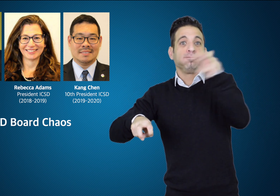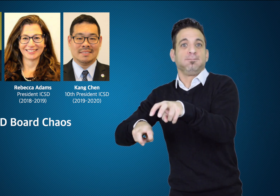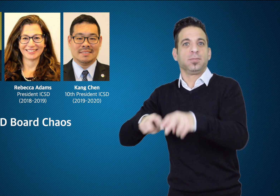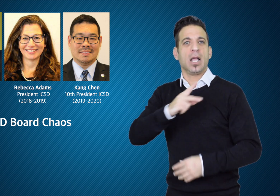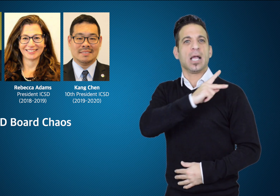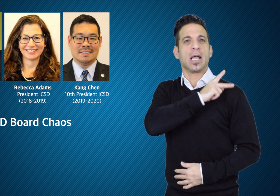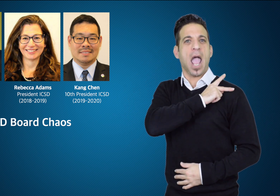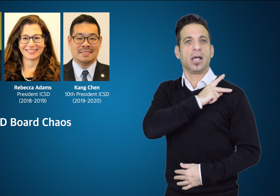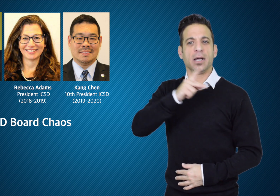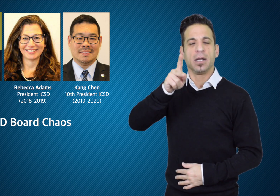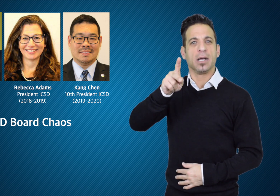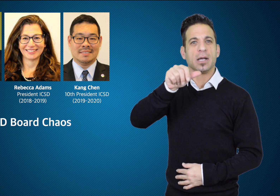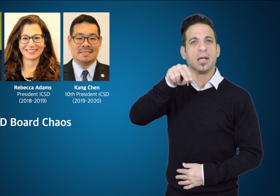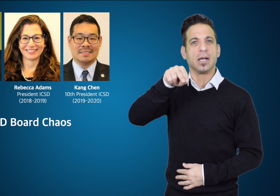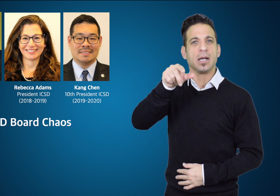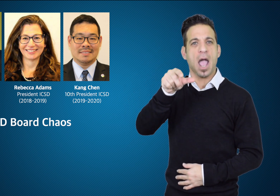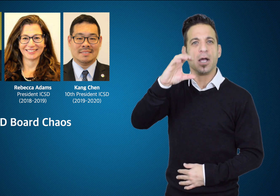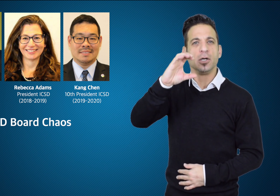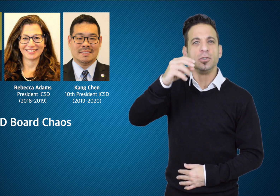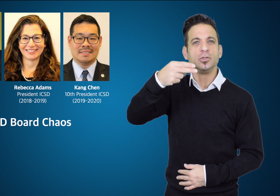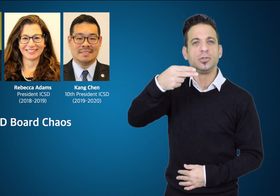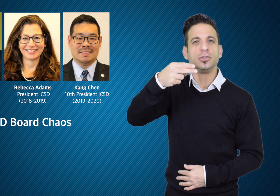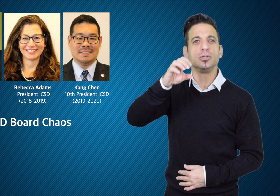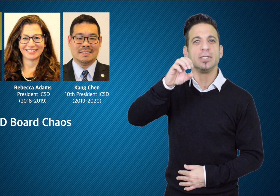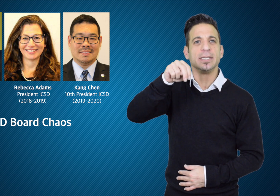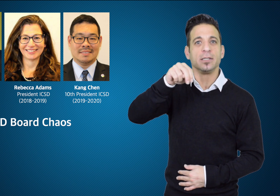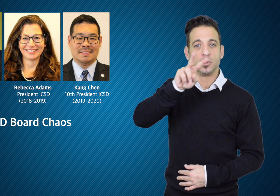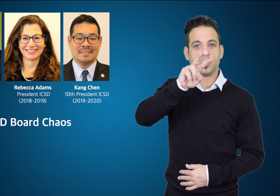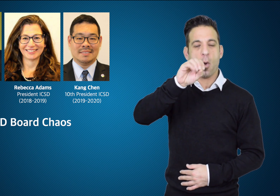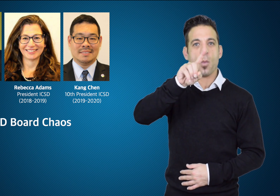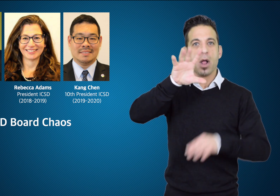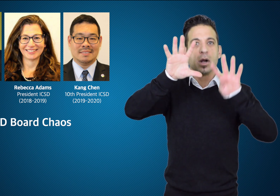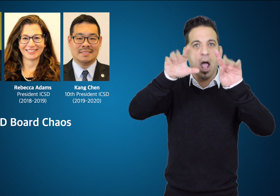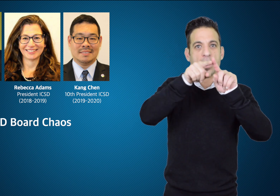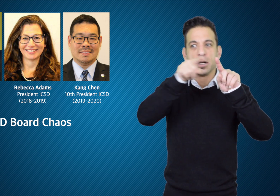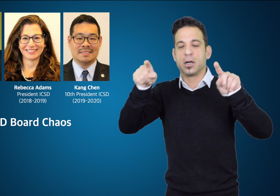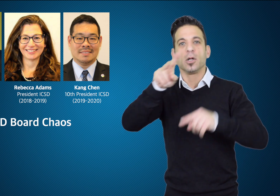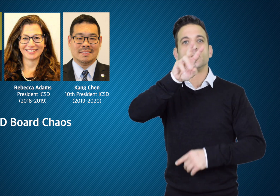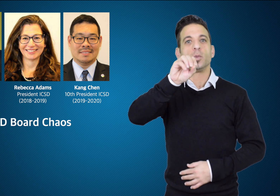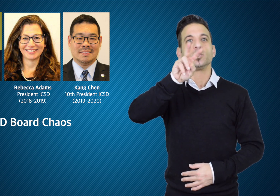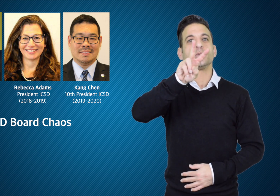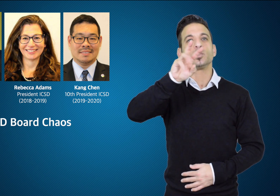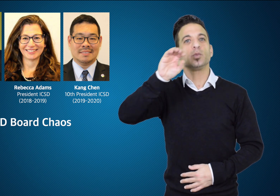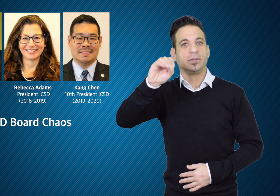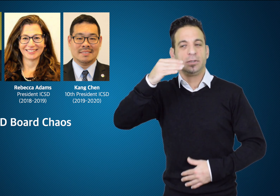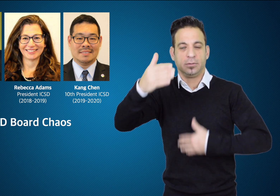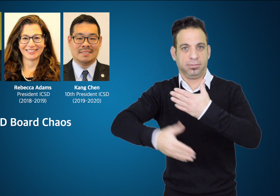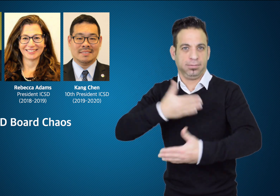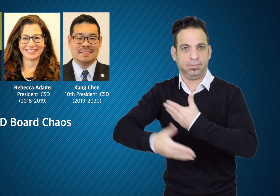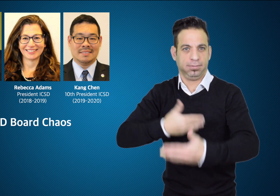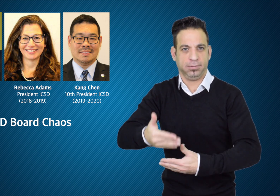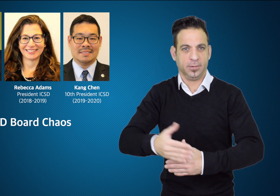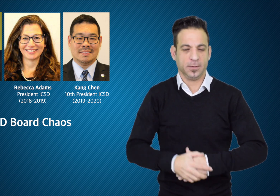then Kang Chen from 2019-2020.